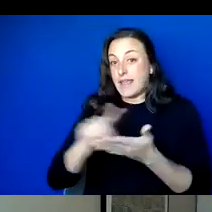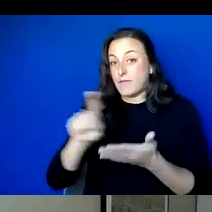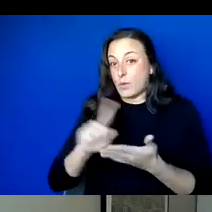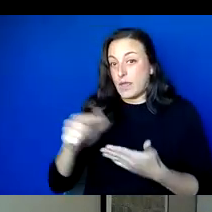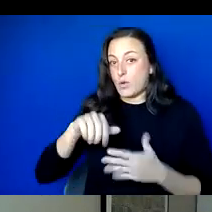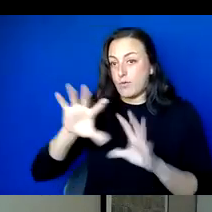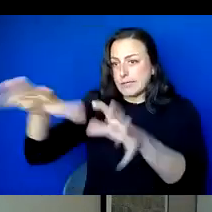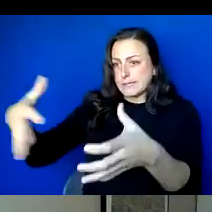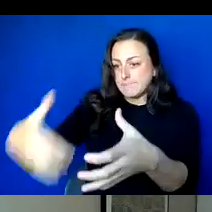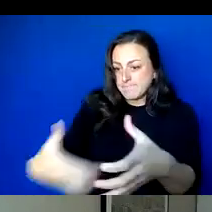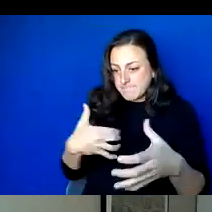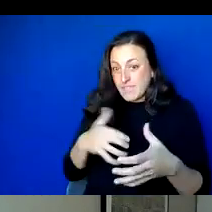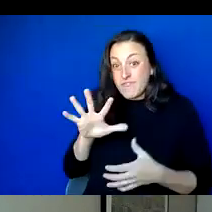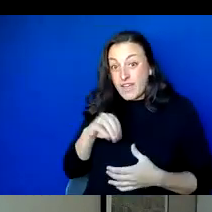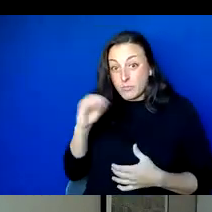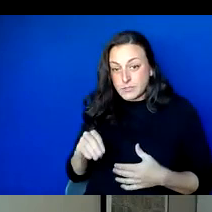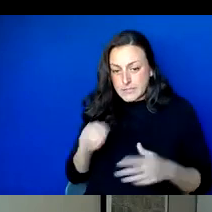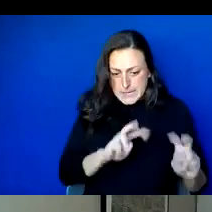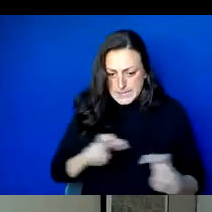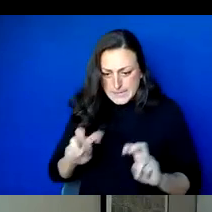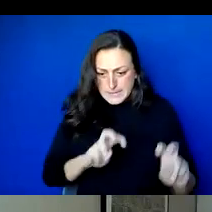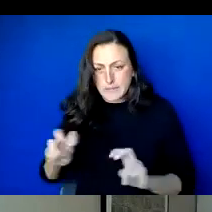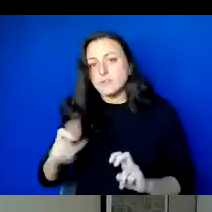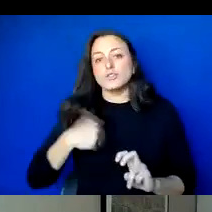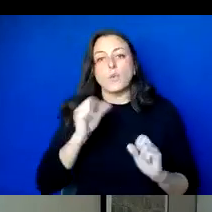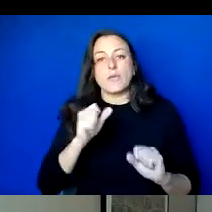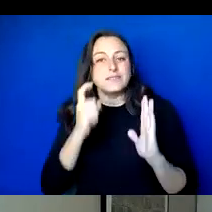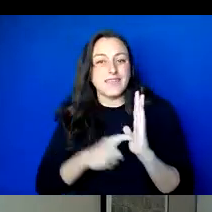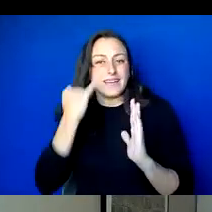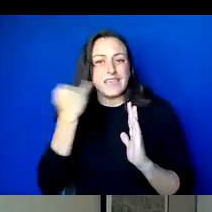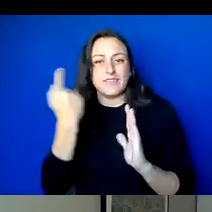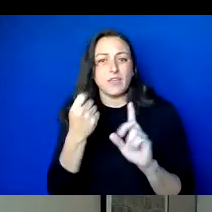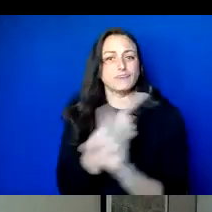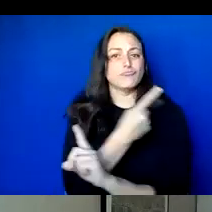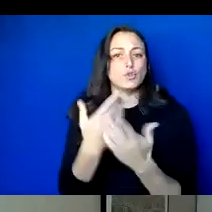that we are able to detect any variant cases that are occurring in Colorado and detect any